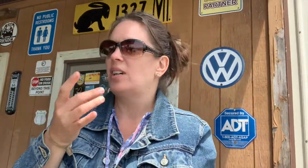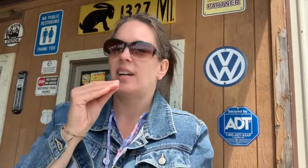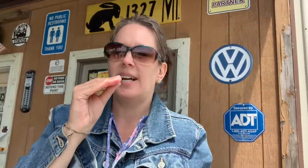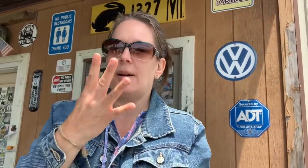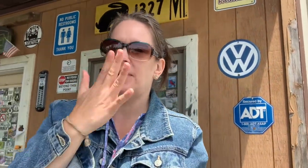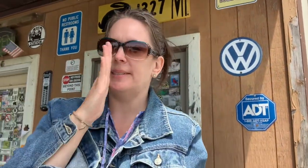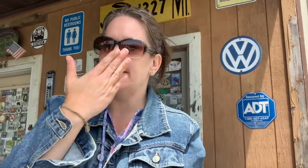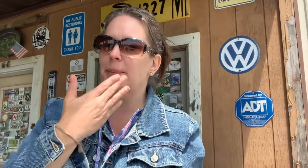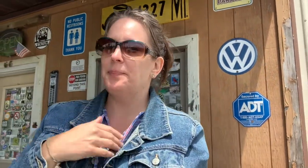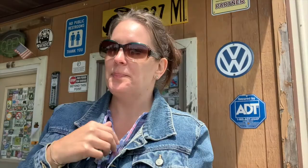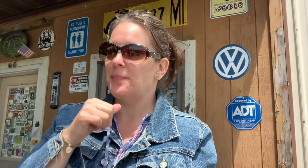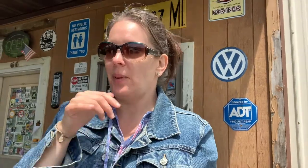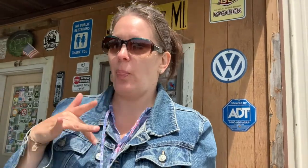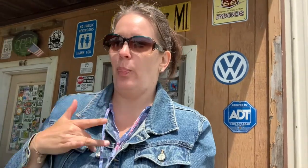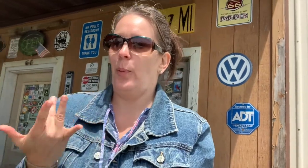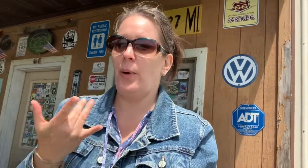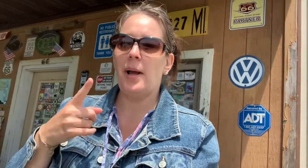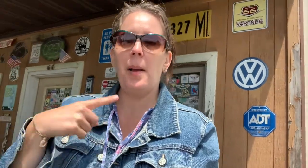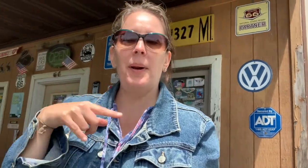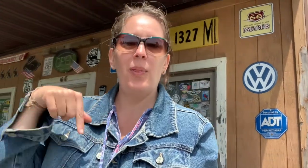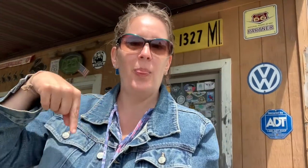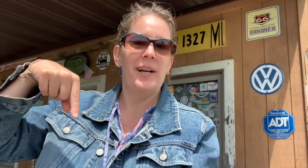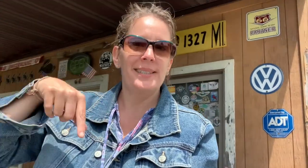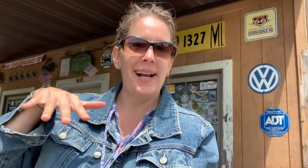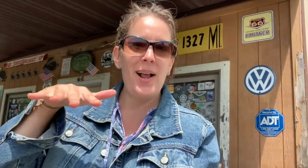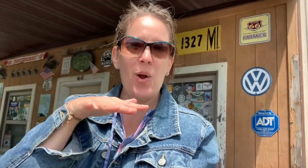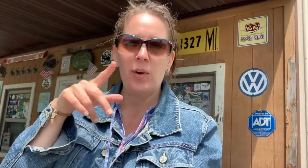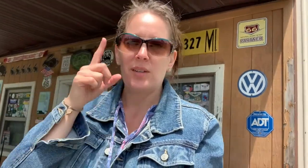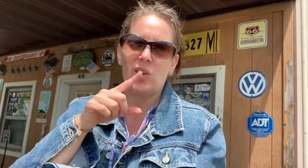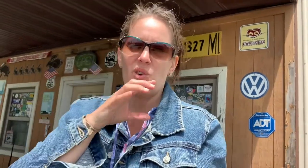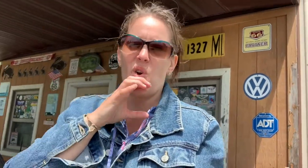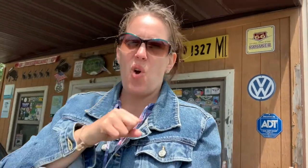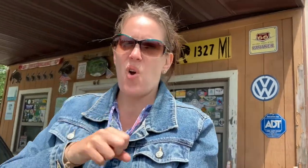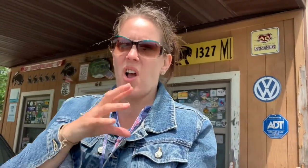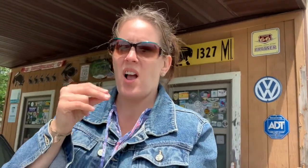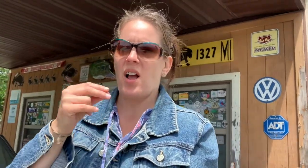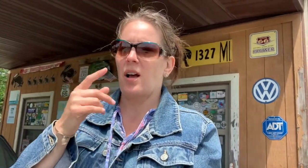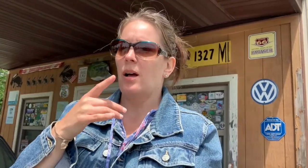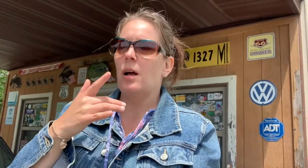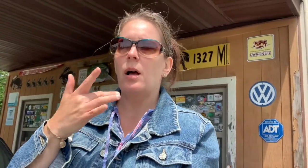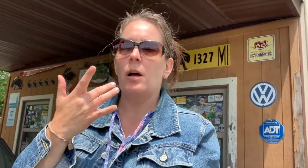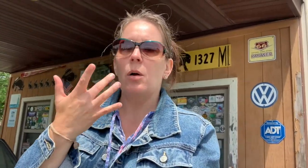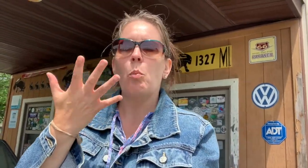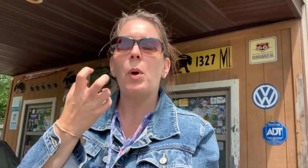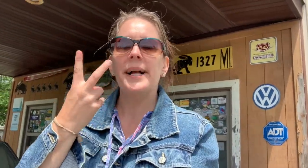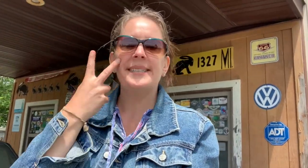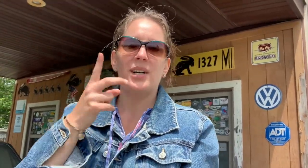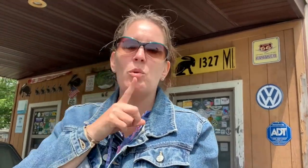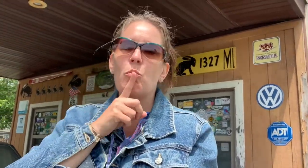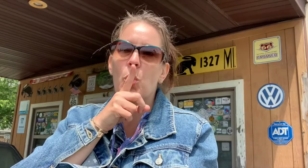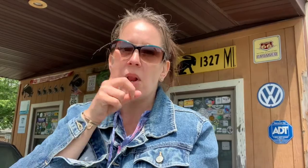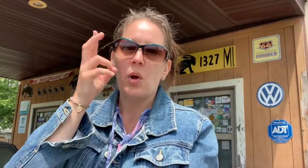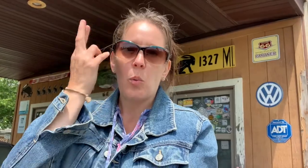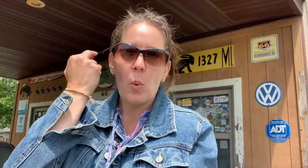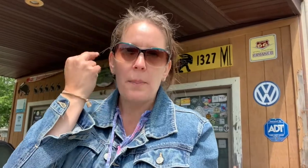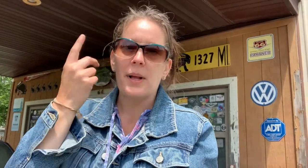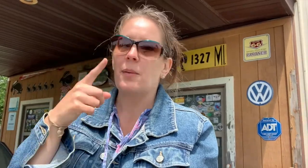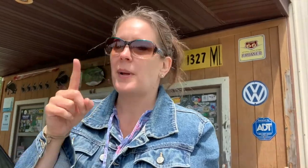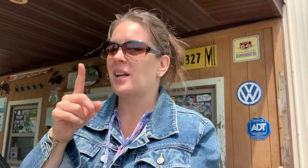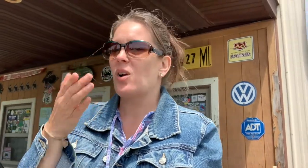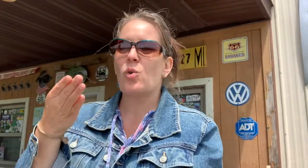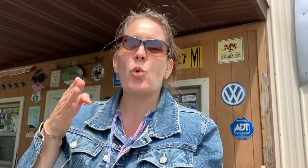Ember seems not very thrilled about this area because of old and she really wants to see real rabbit